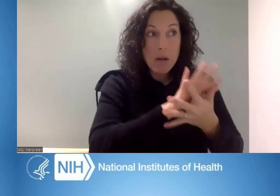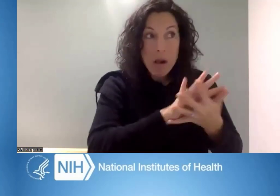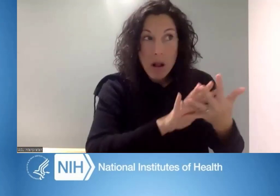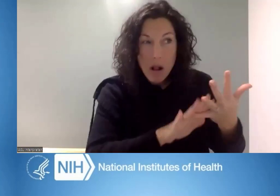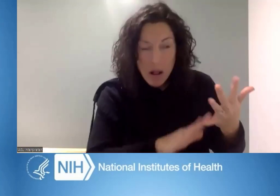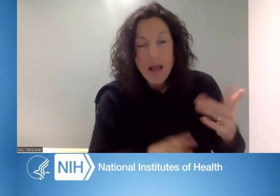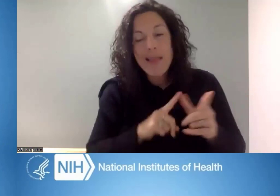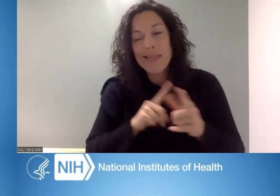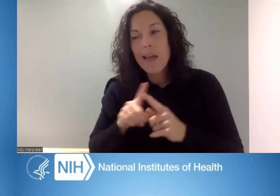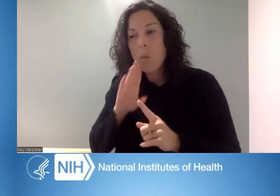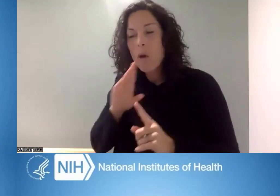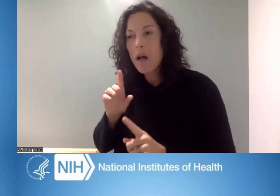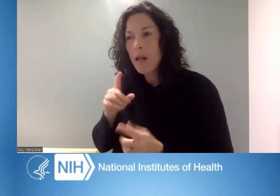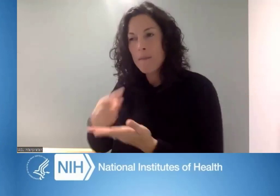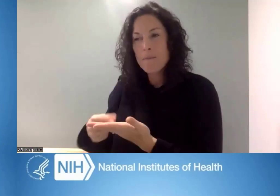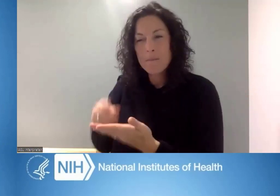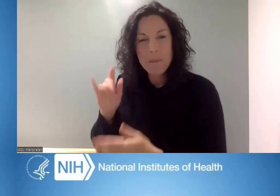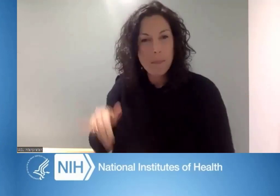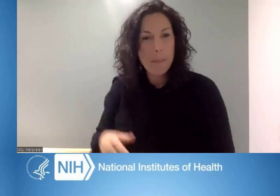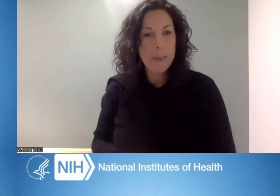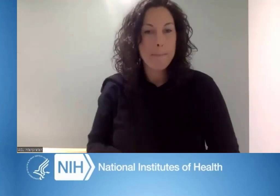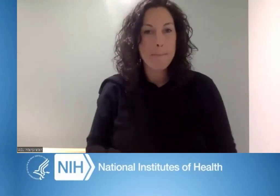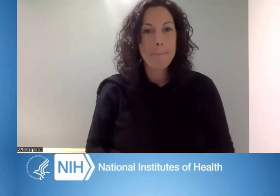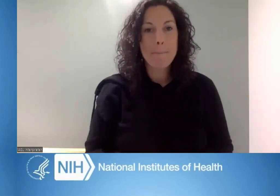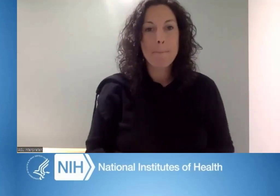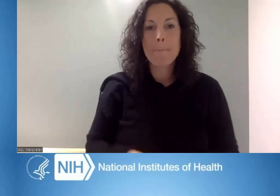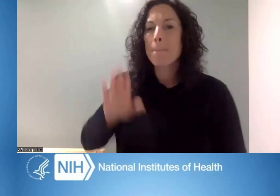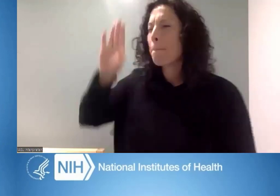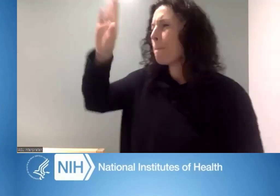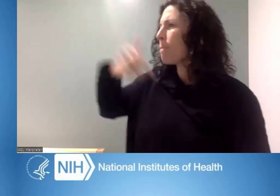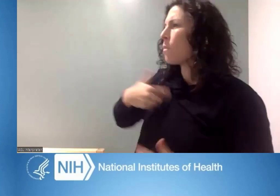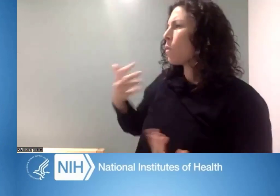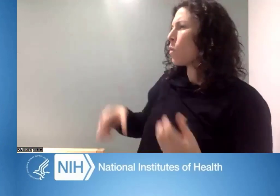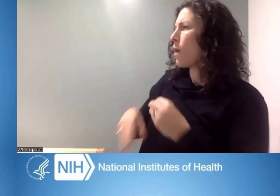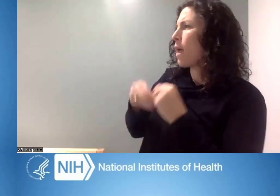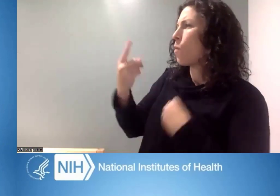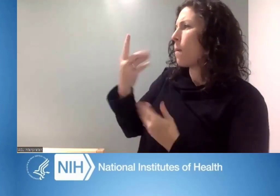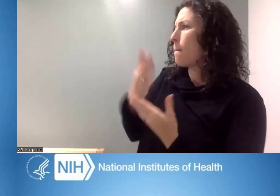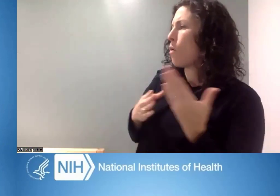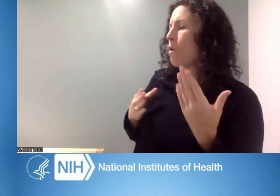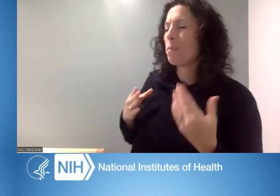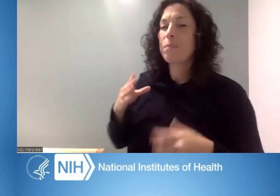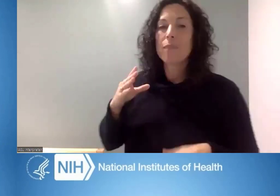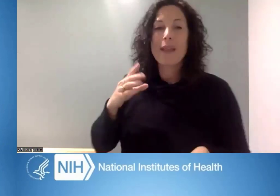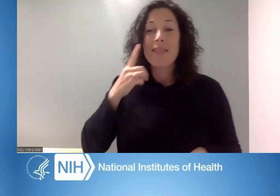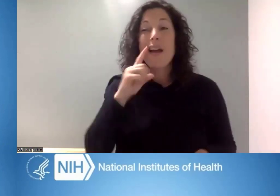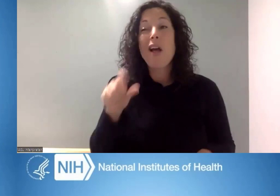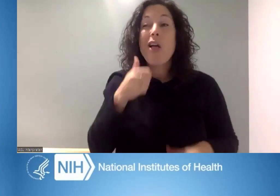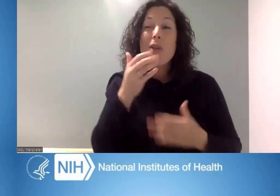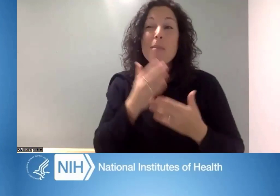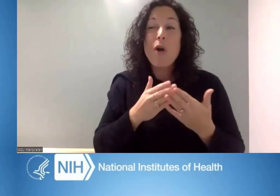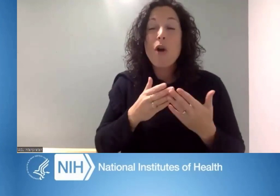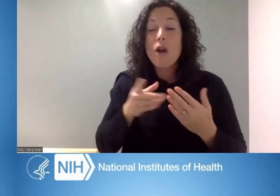Does that answer the question? Emily Linde: Glen, I would like to add one piece to that. I think the other piece that they're thinking about